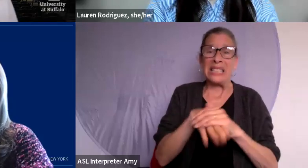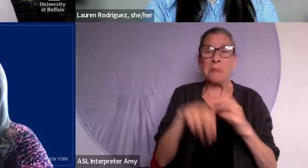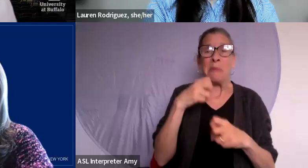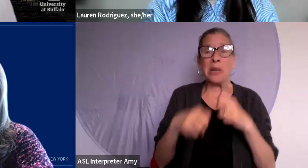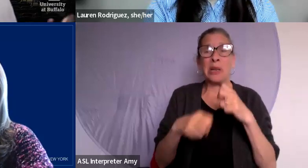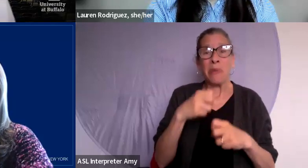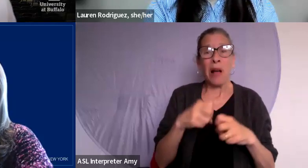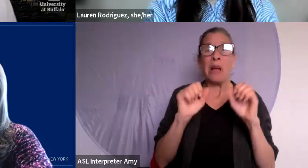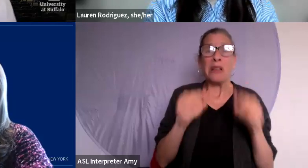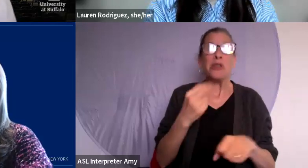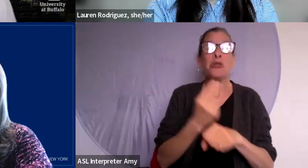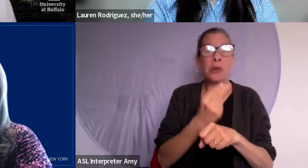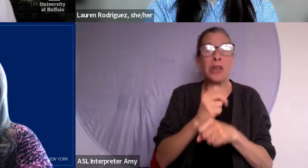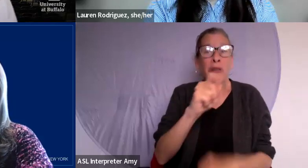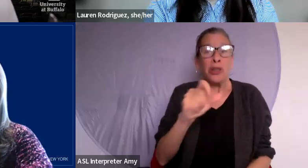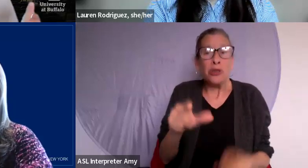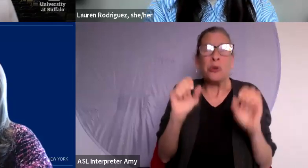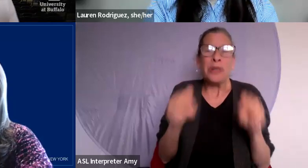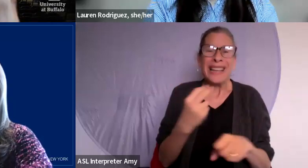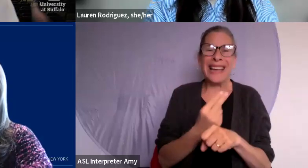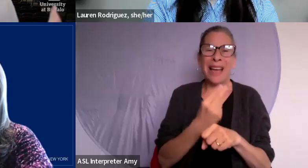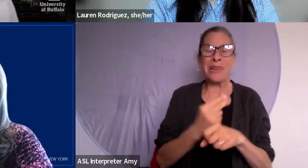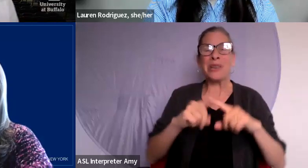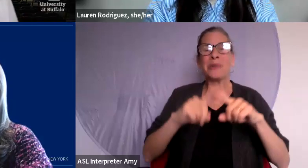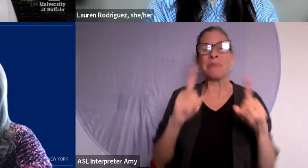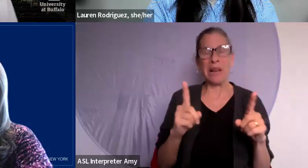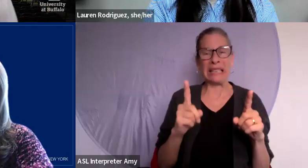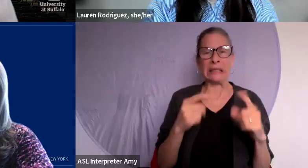can be used or the tool can be used, but it is really hard to